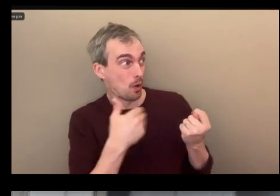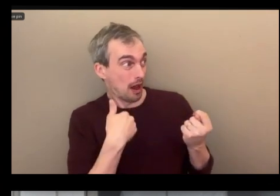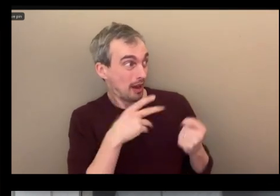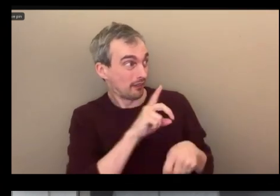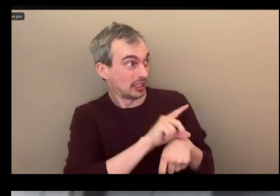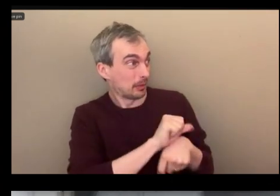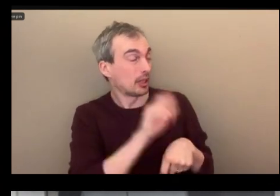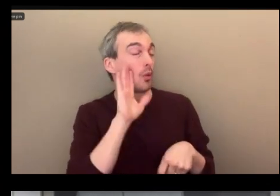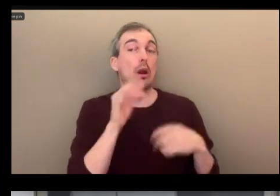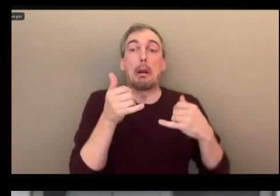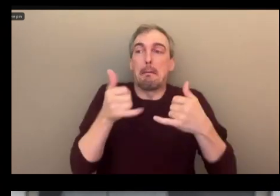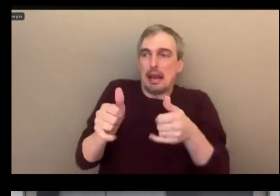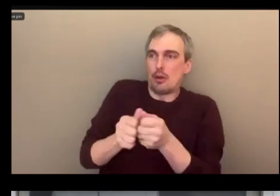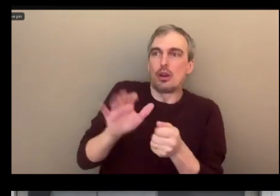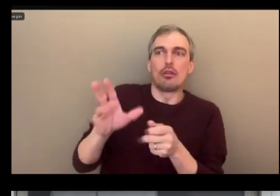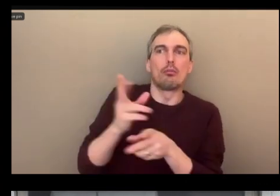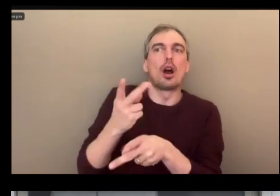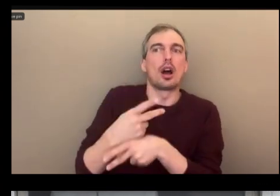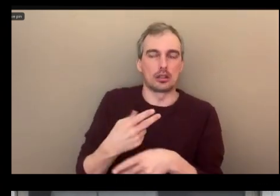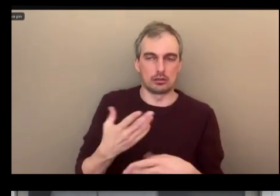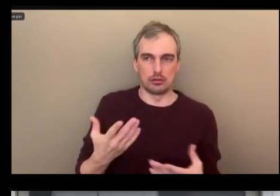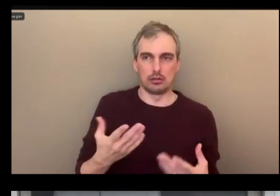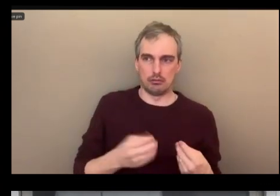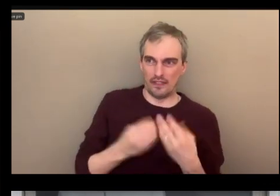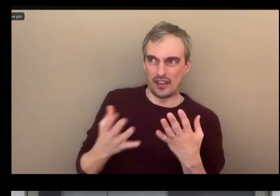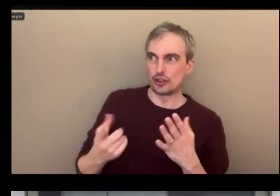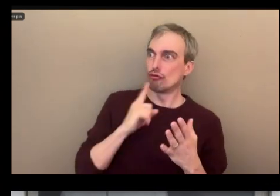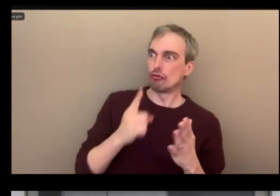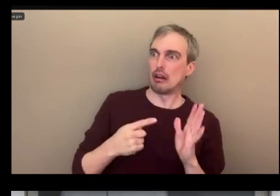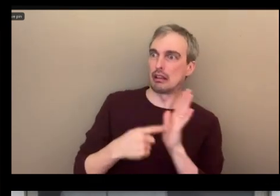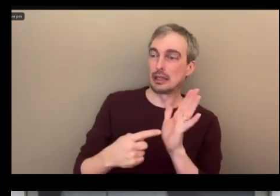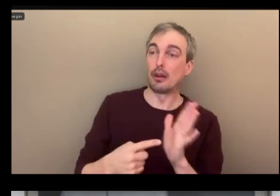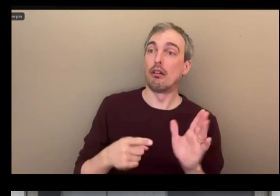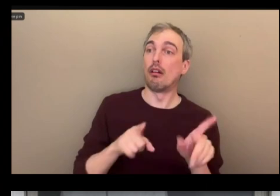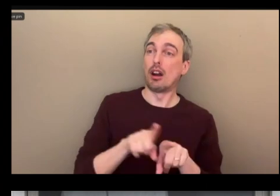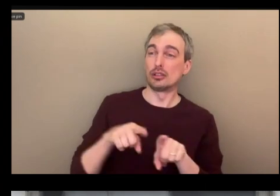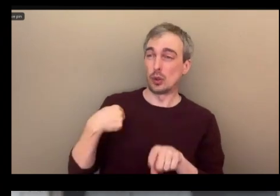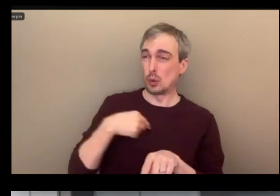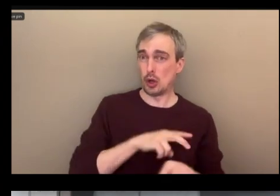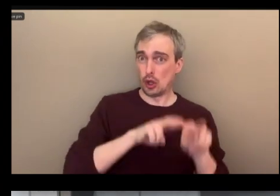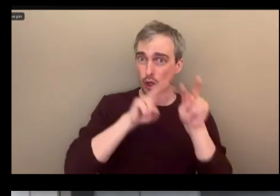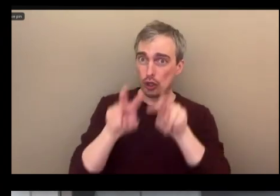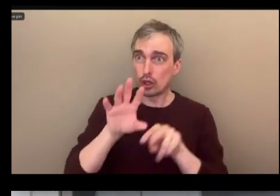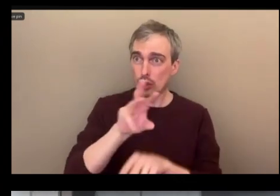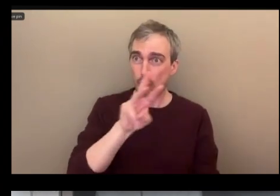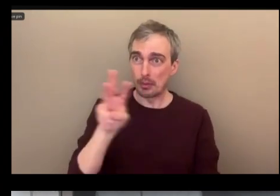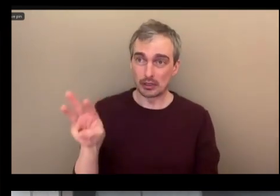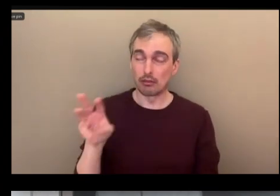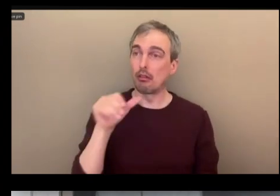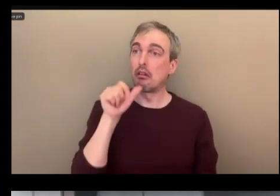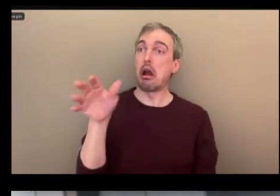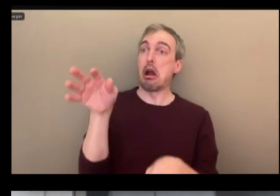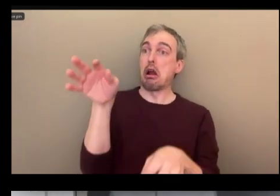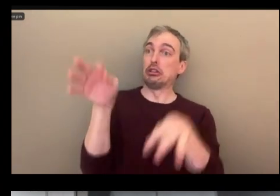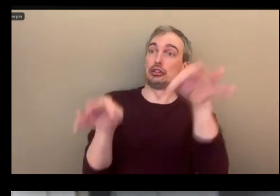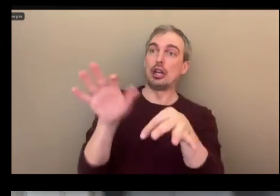We'll go one step further. I'll look at your website. We're not here to judge your website, but if you want our opinion, we'll give it to you.